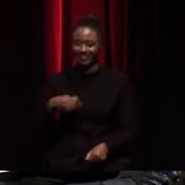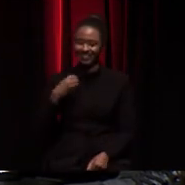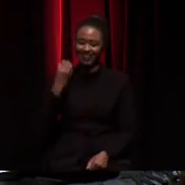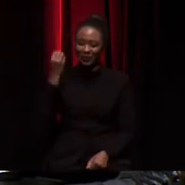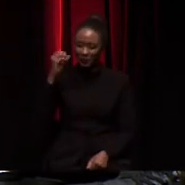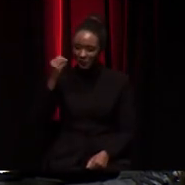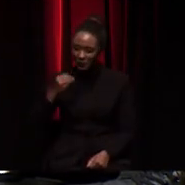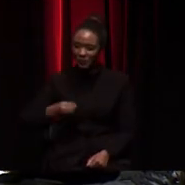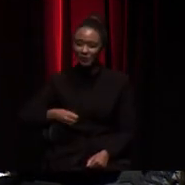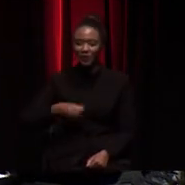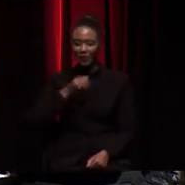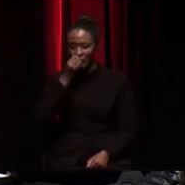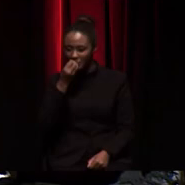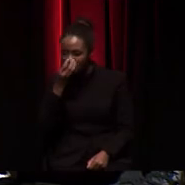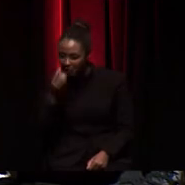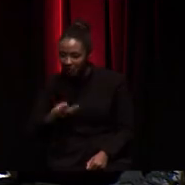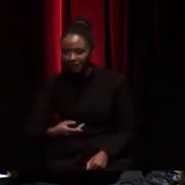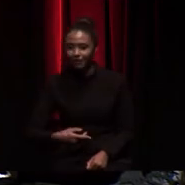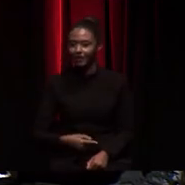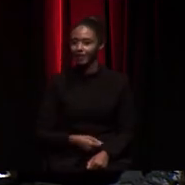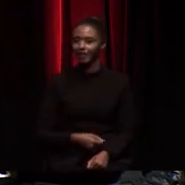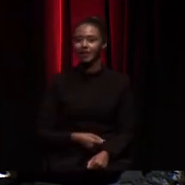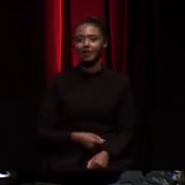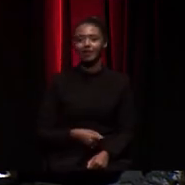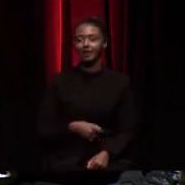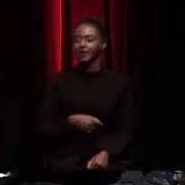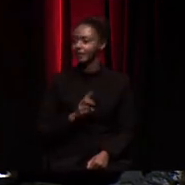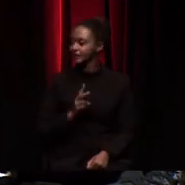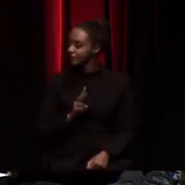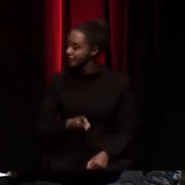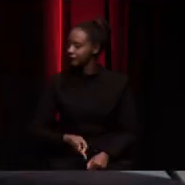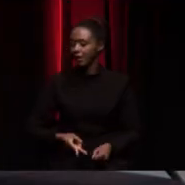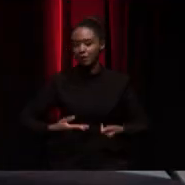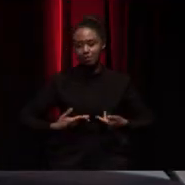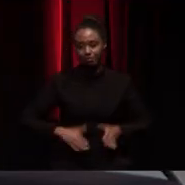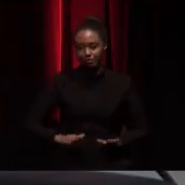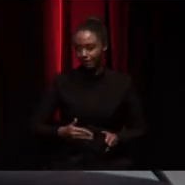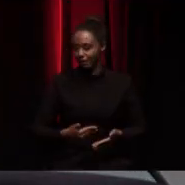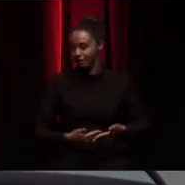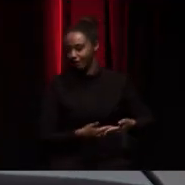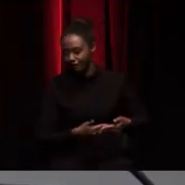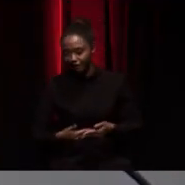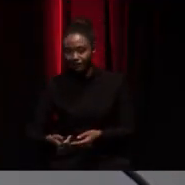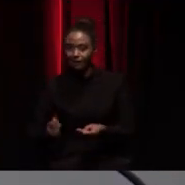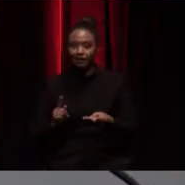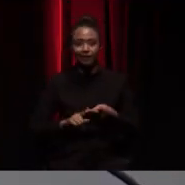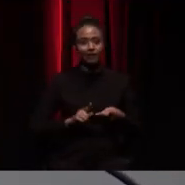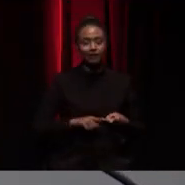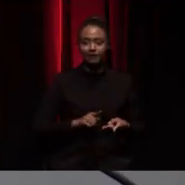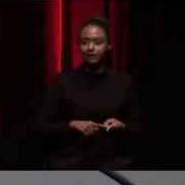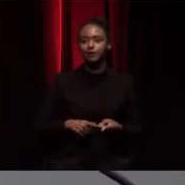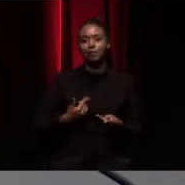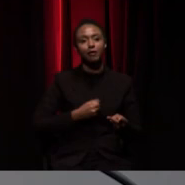every year a baby is being born, every year people will enroll their kids in school.